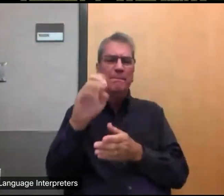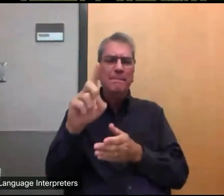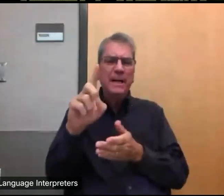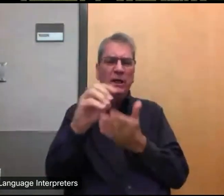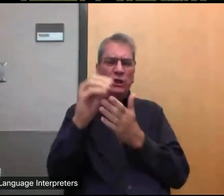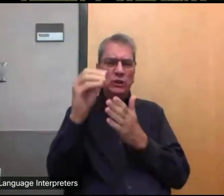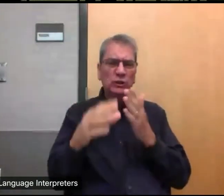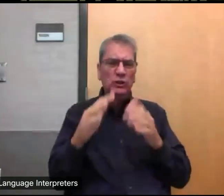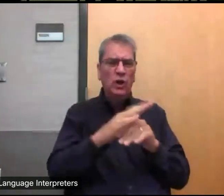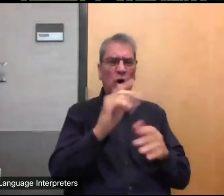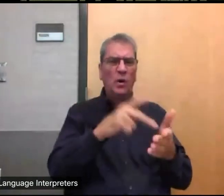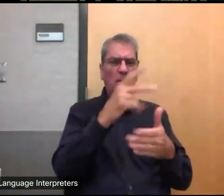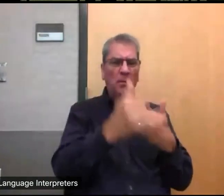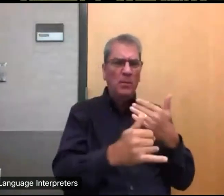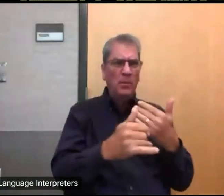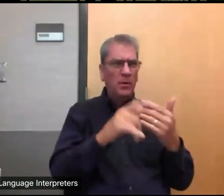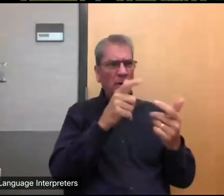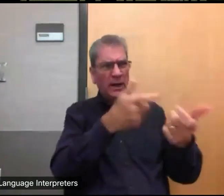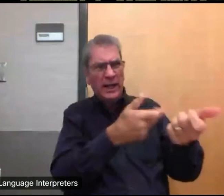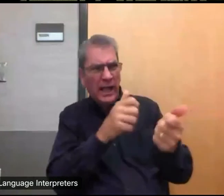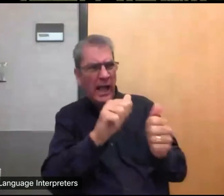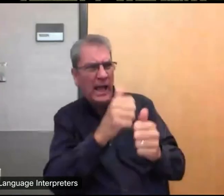I tell it to them, like, they're always like, how do we get more people to follow, like,